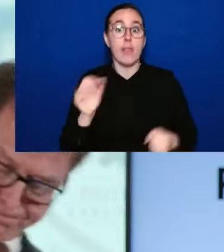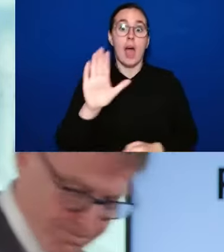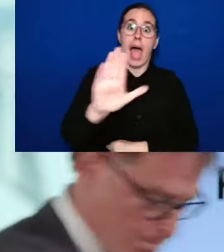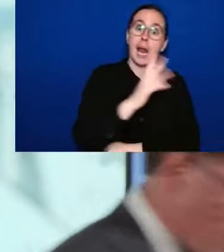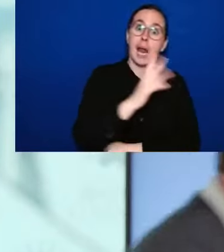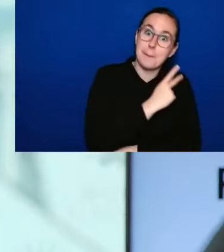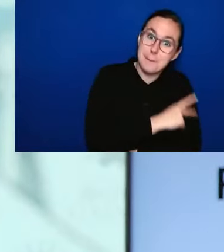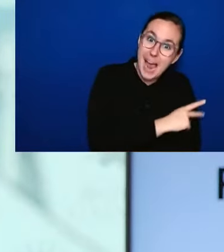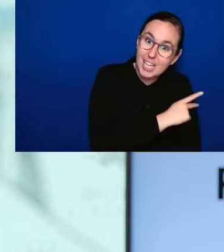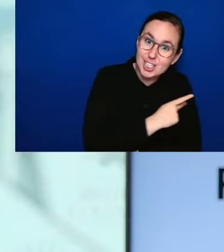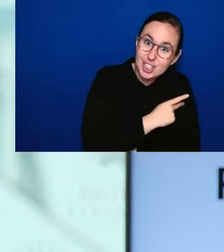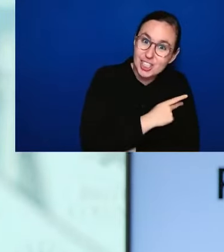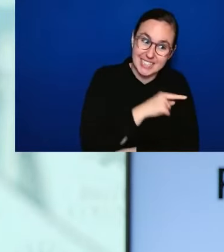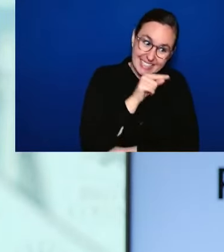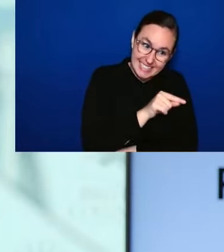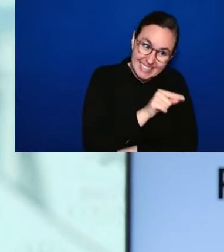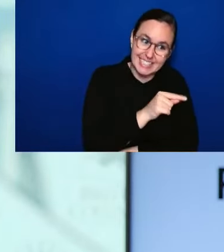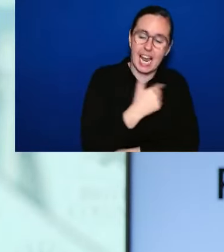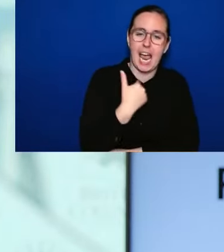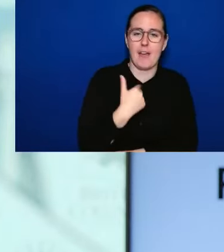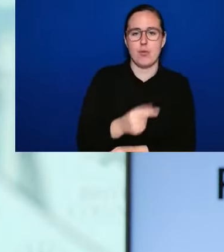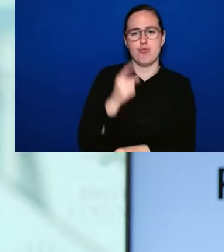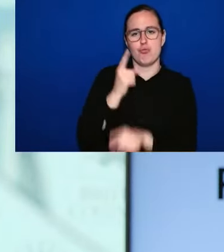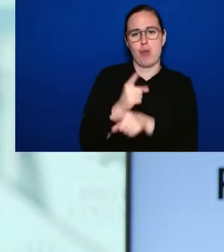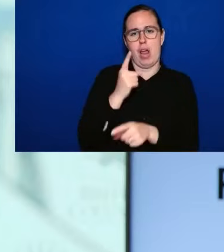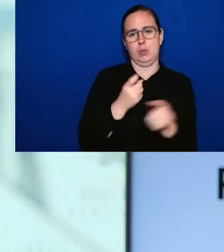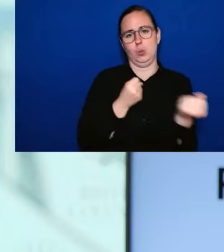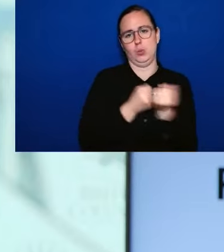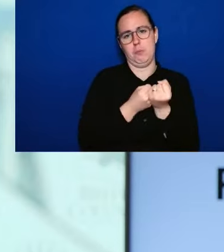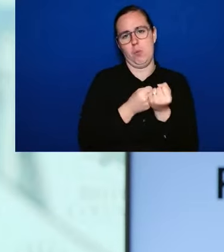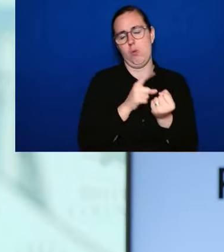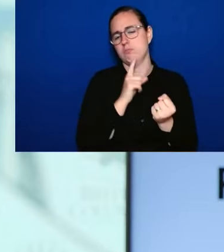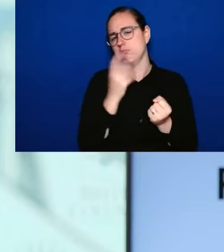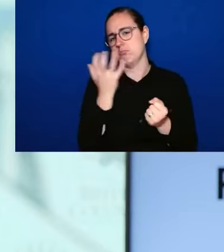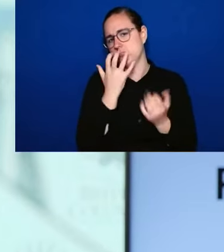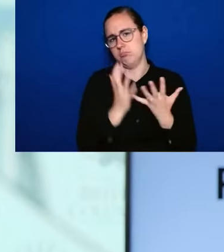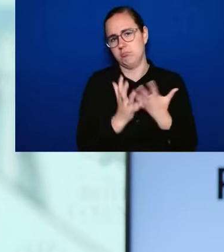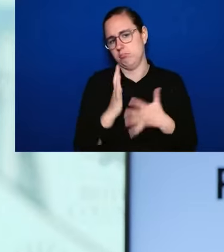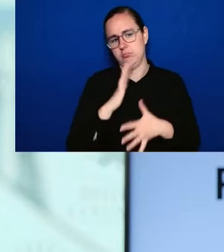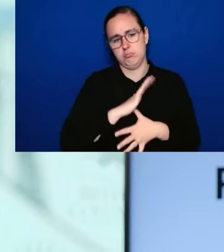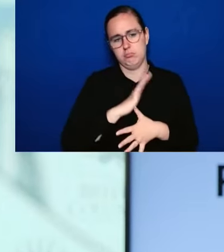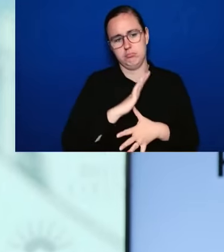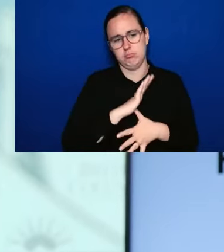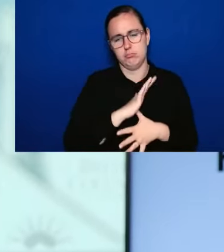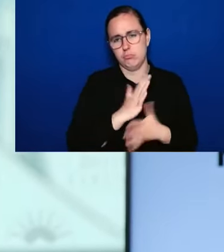need when they need. Any other questions in the room. Okay we